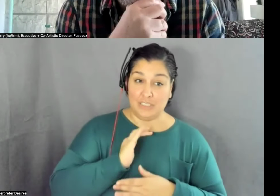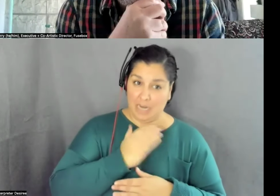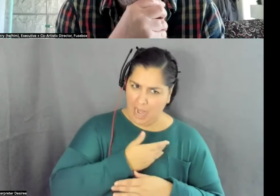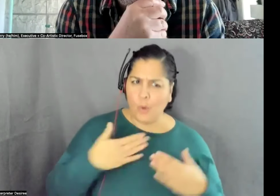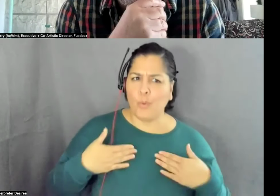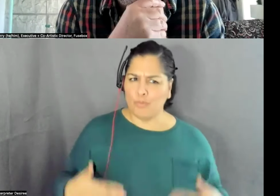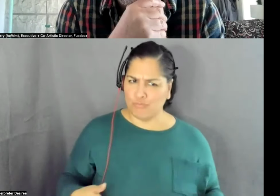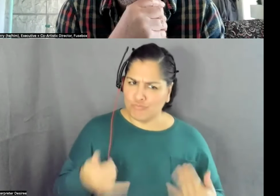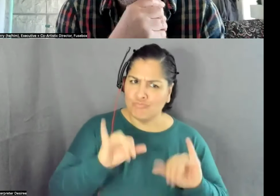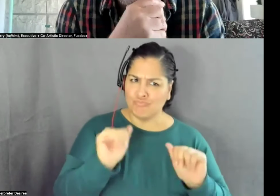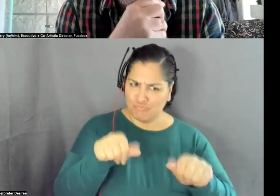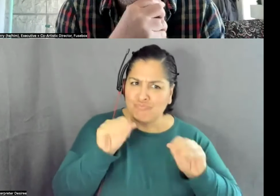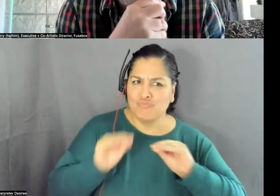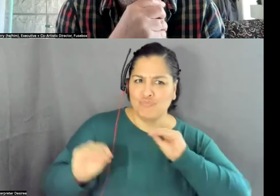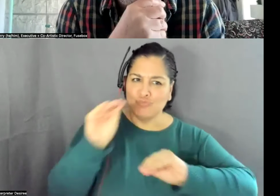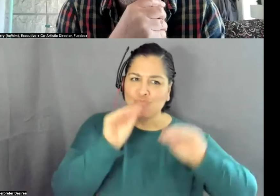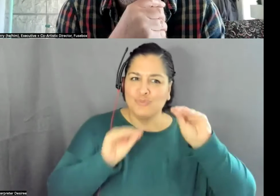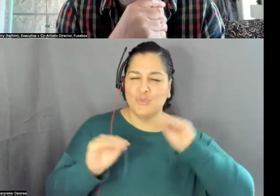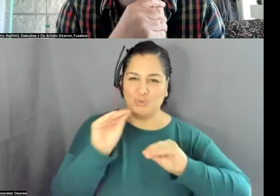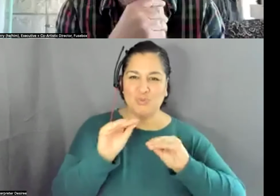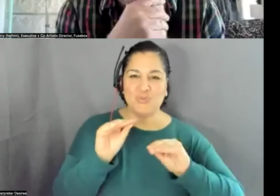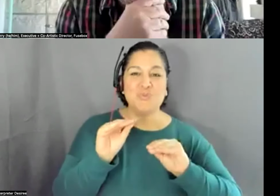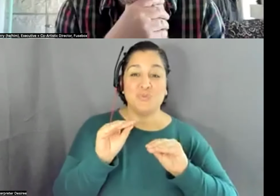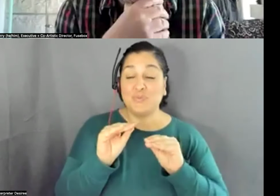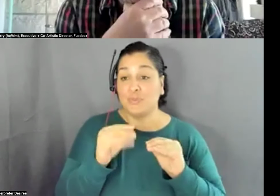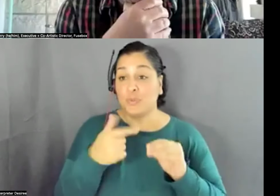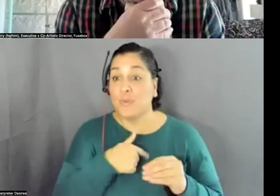And we have stories to tell, you know, and wanting to honor that.